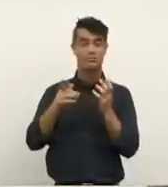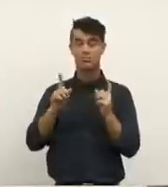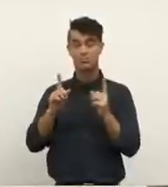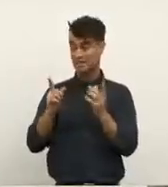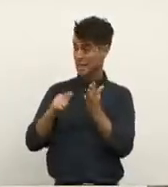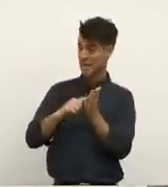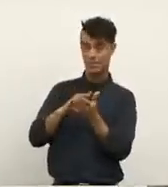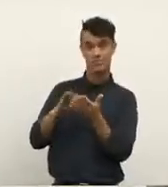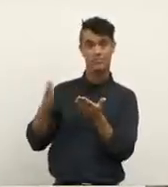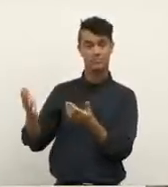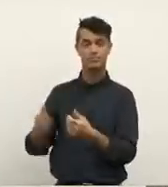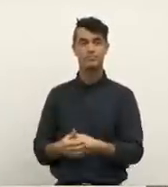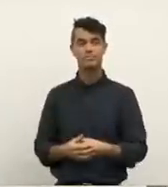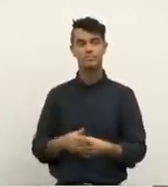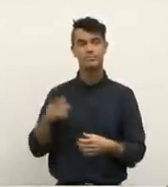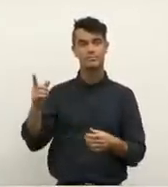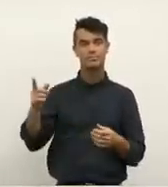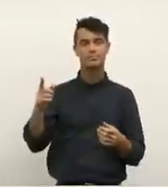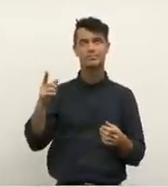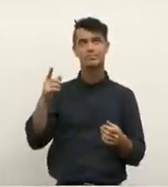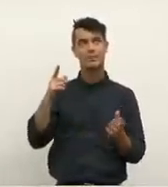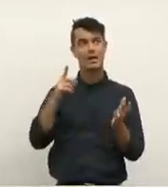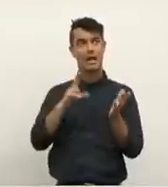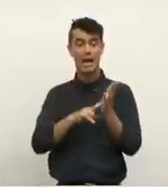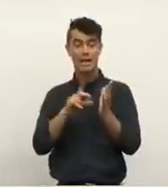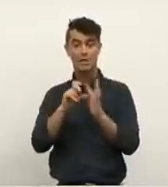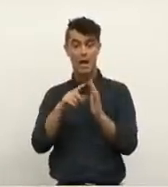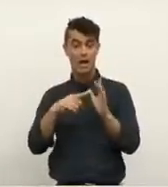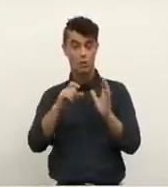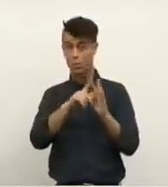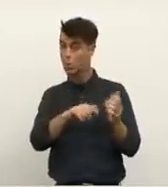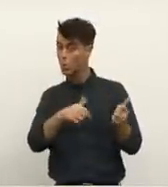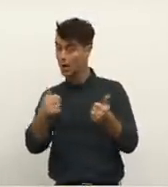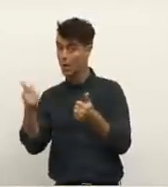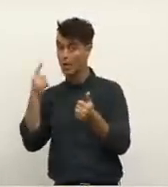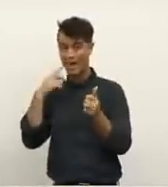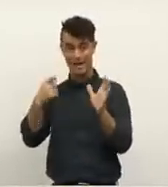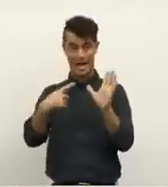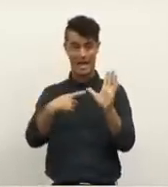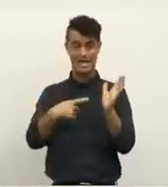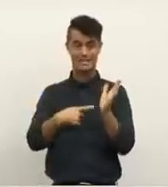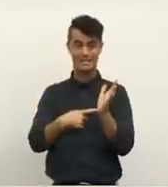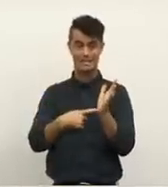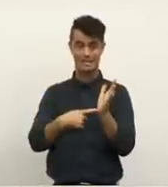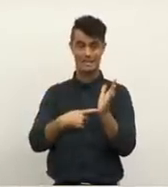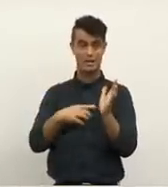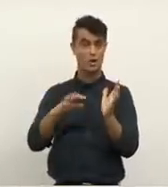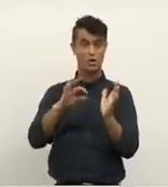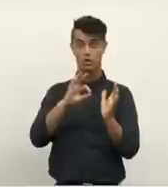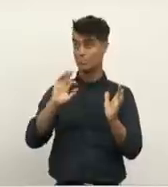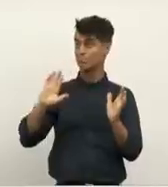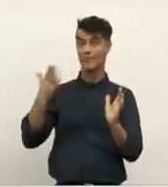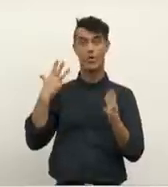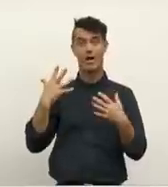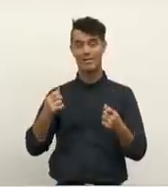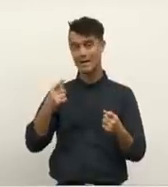when you get AT that you've not had before, it can be really, really life-changing for people.